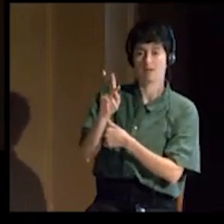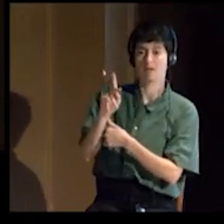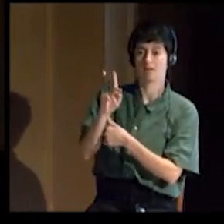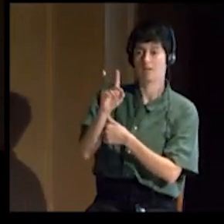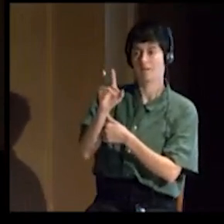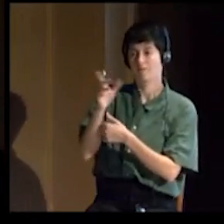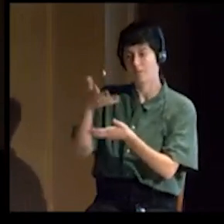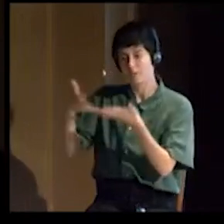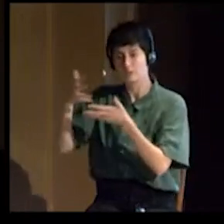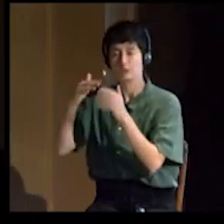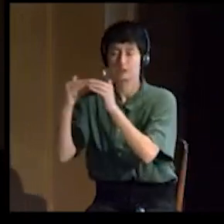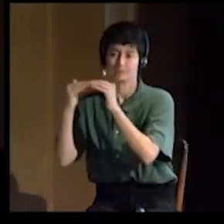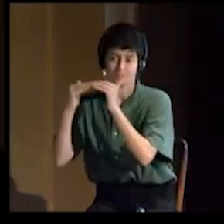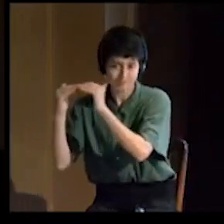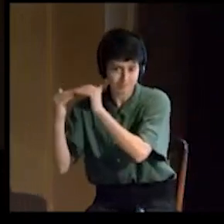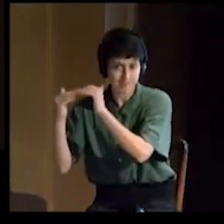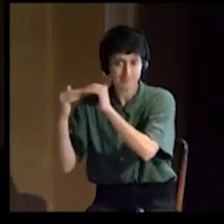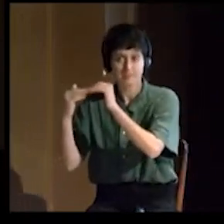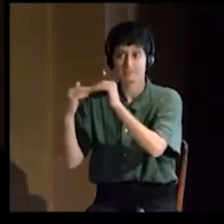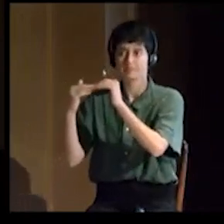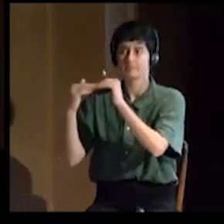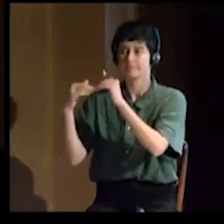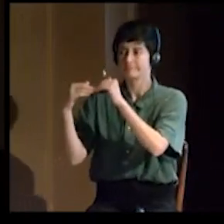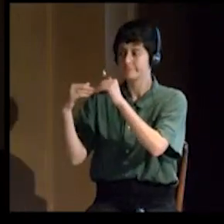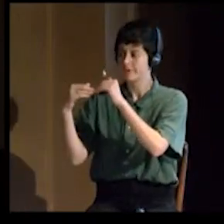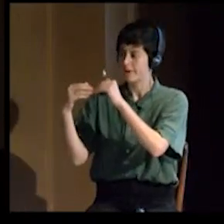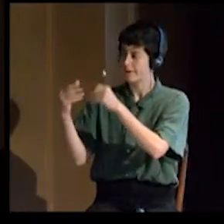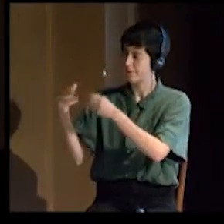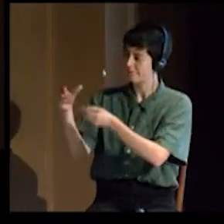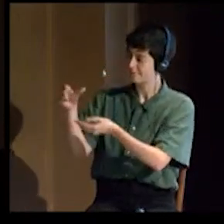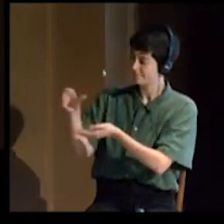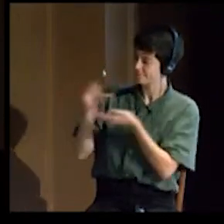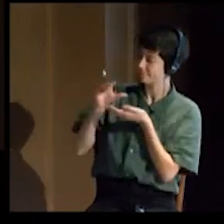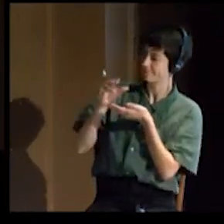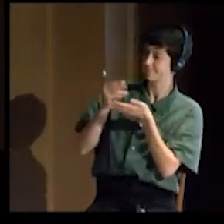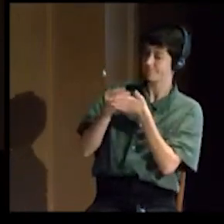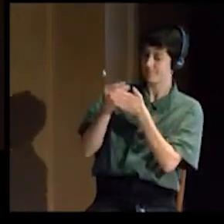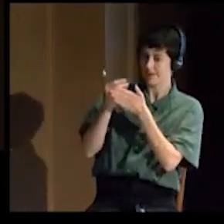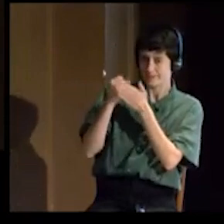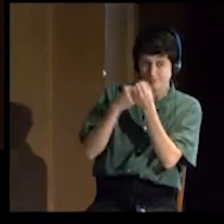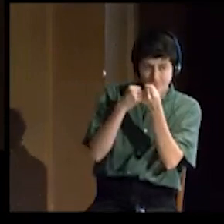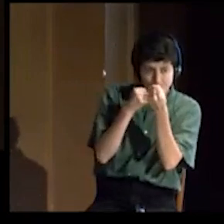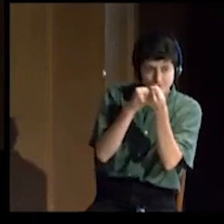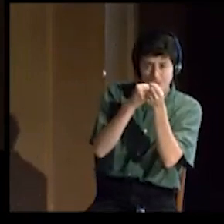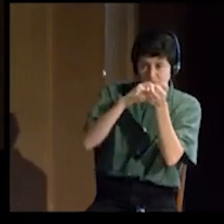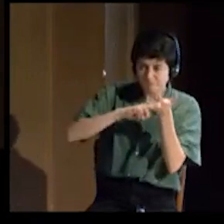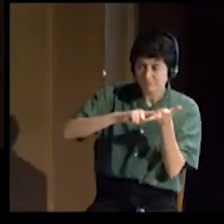that provided her with stability and funds to support her research. The Peter Buck postdoctoral fellowship